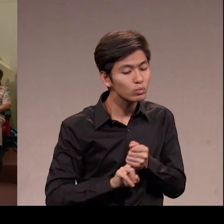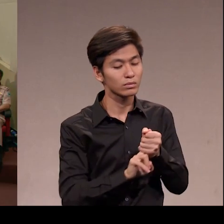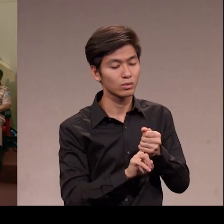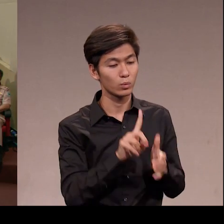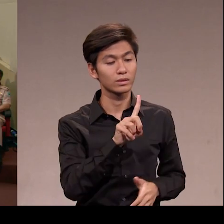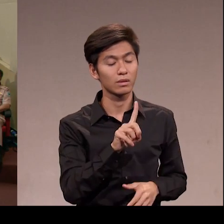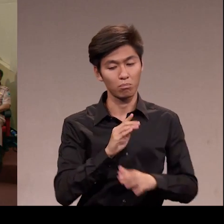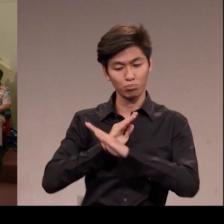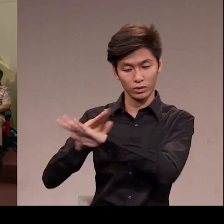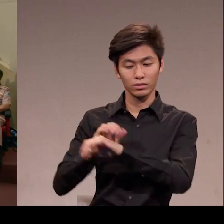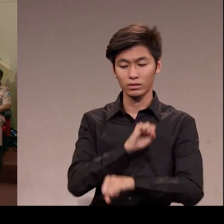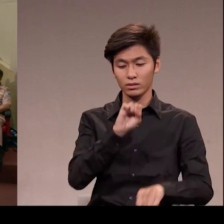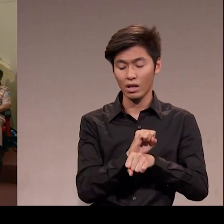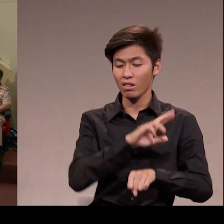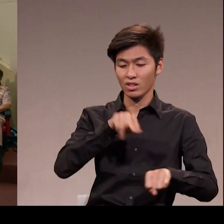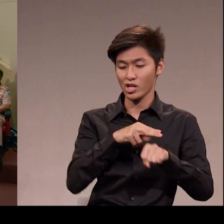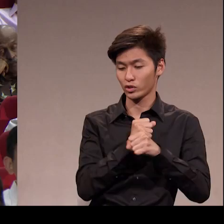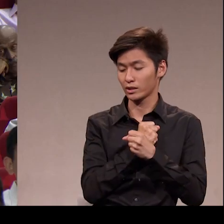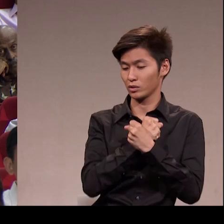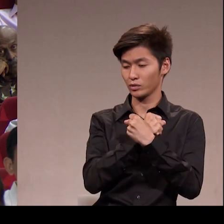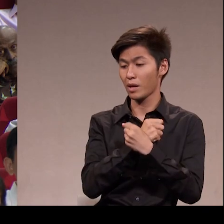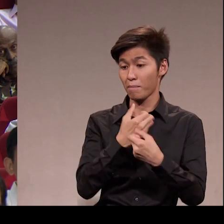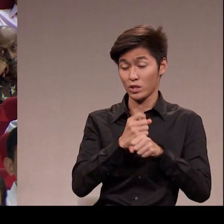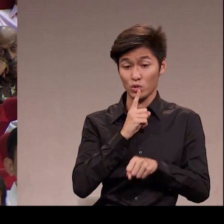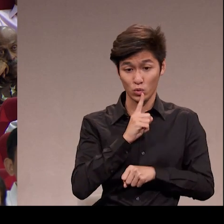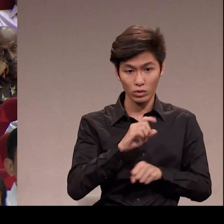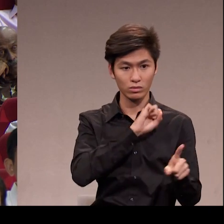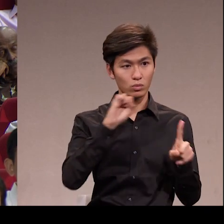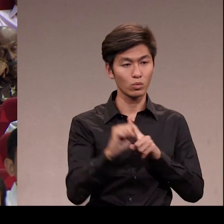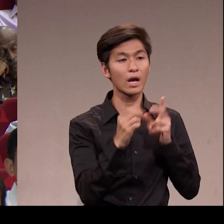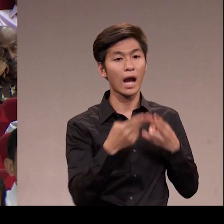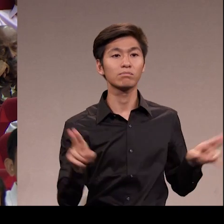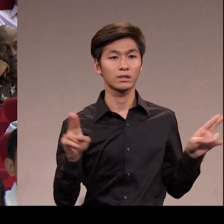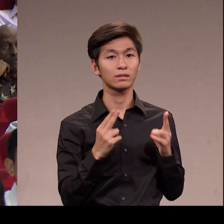protect our national security, ensure social harmony.